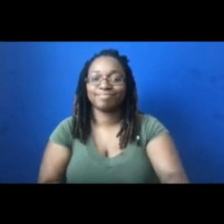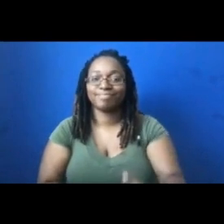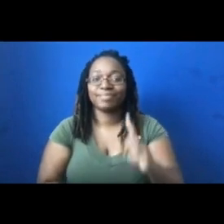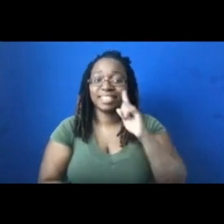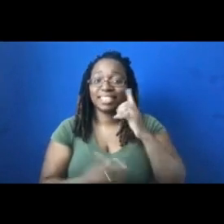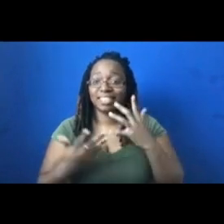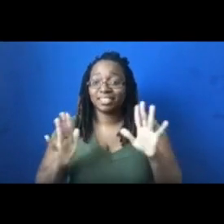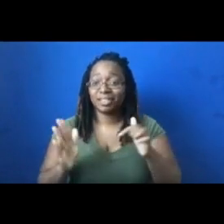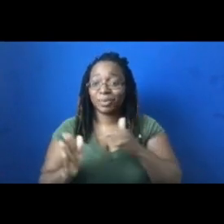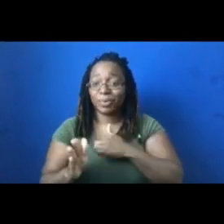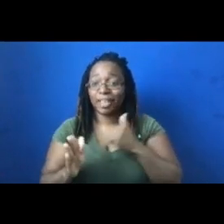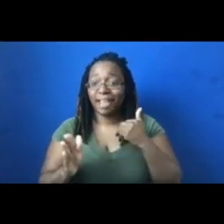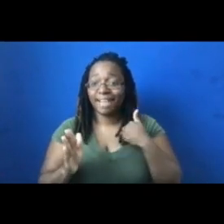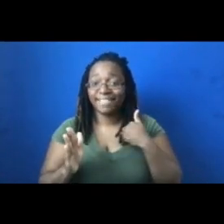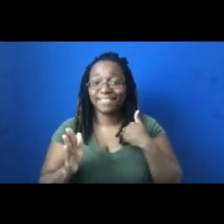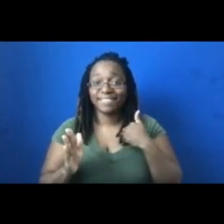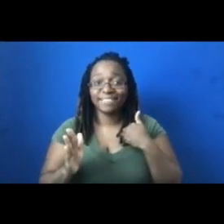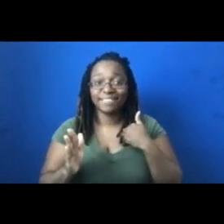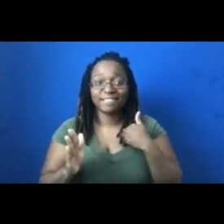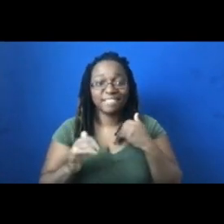burning quit. Oh wait, there we go. Final burning questions.